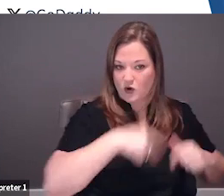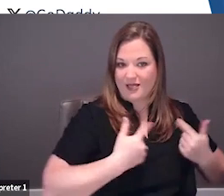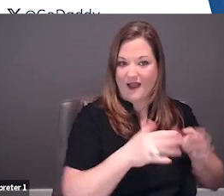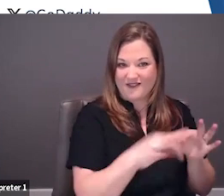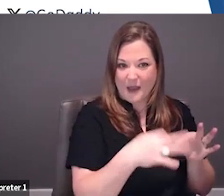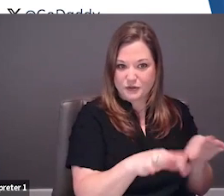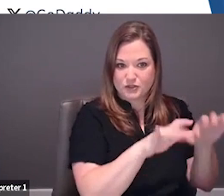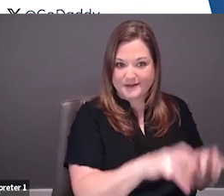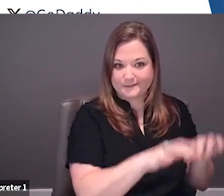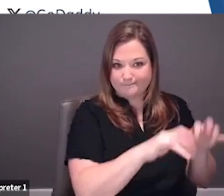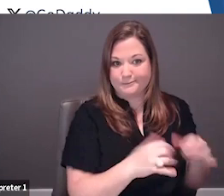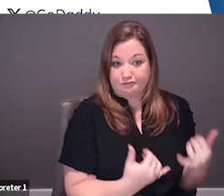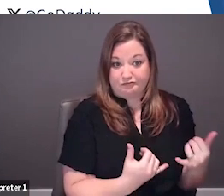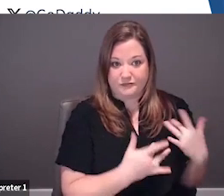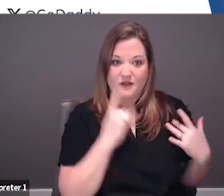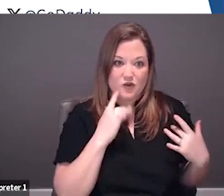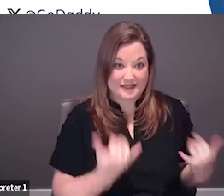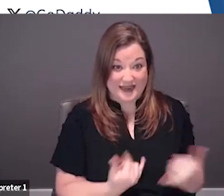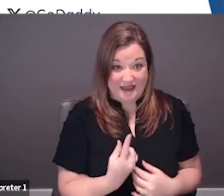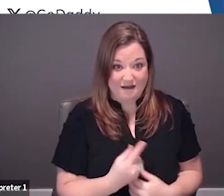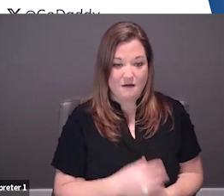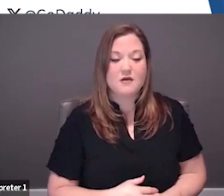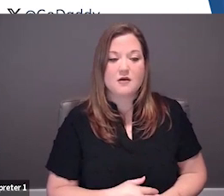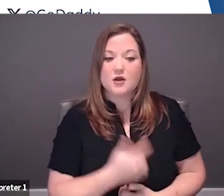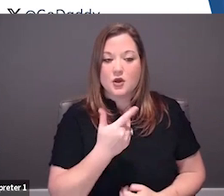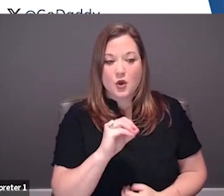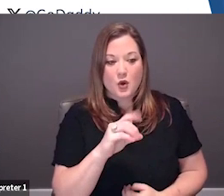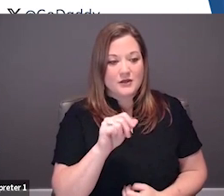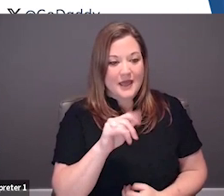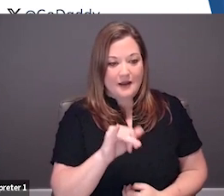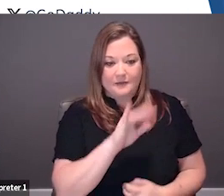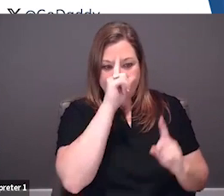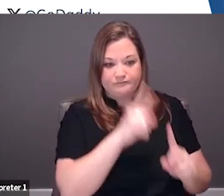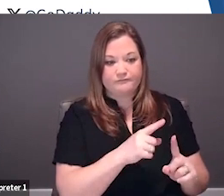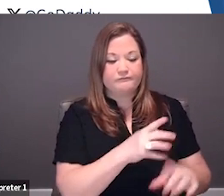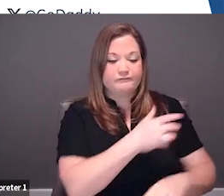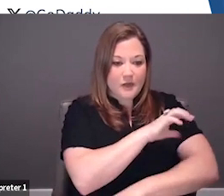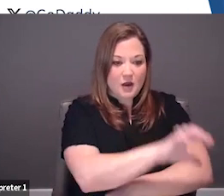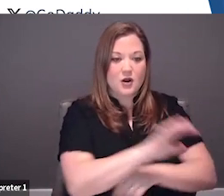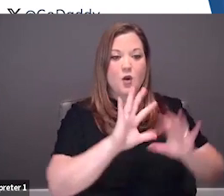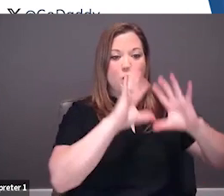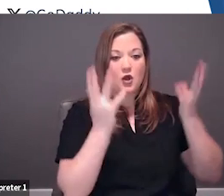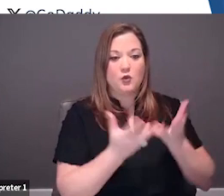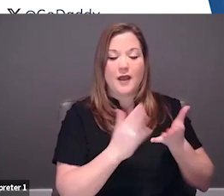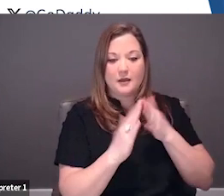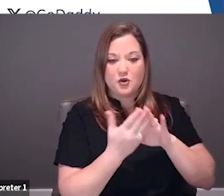GoDaddy's mission is to empower a worldwide community of entrepreneurs by giving them all the help